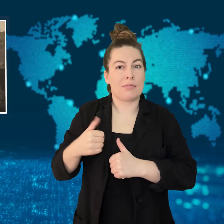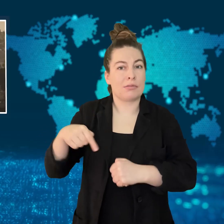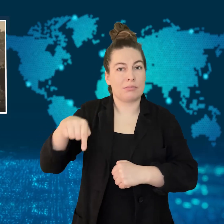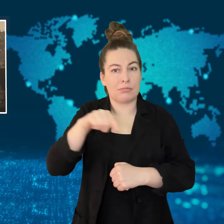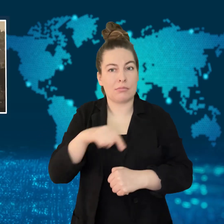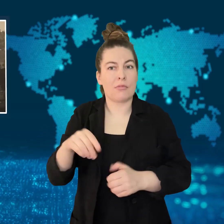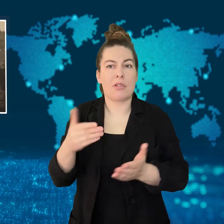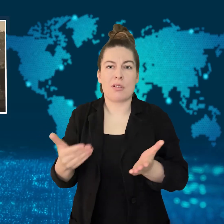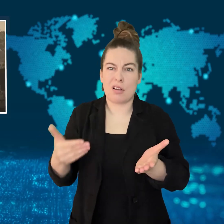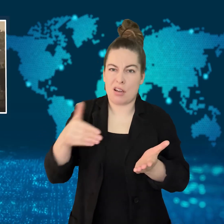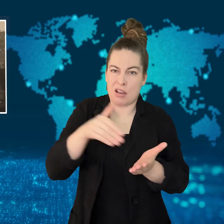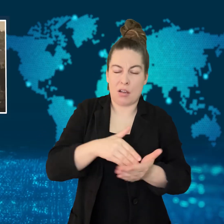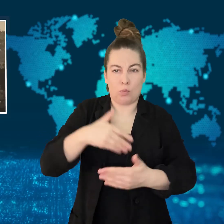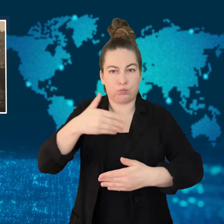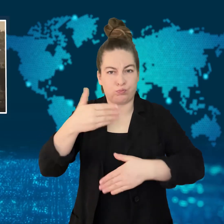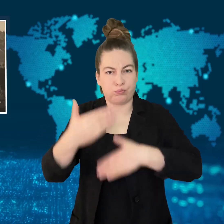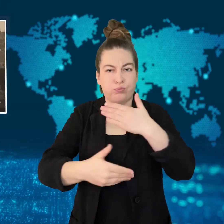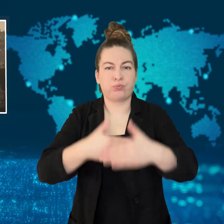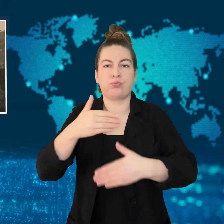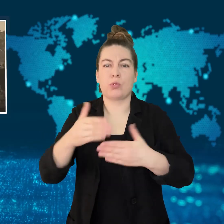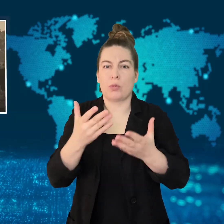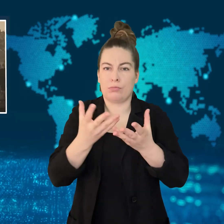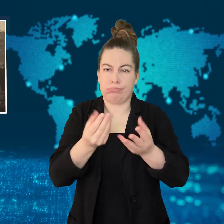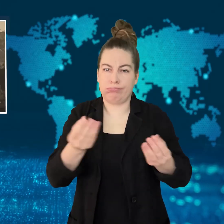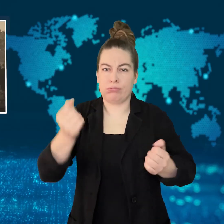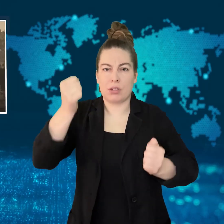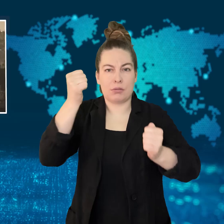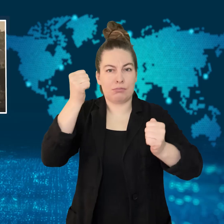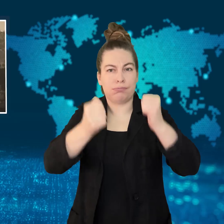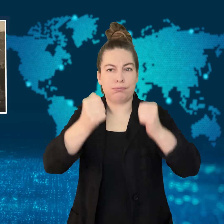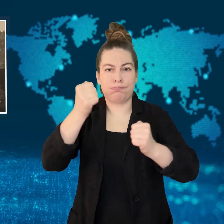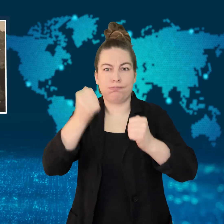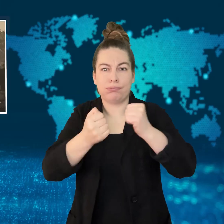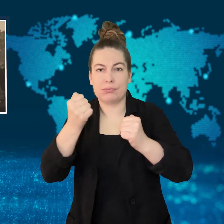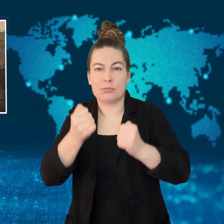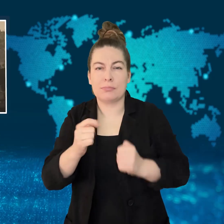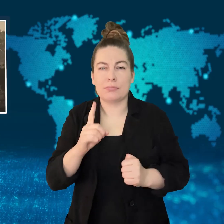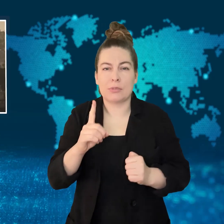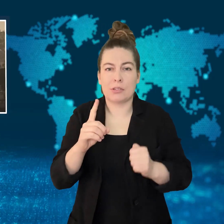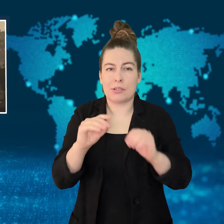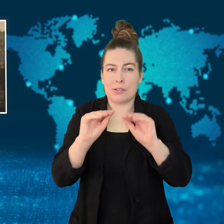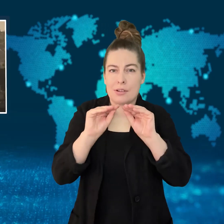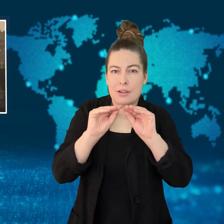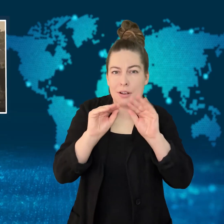more parts of the strip.